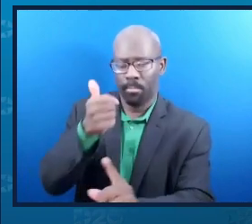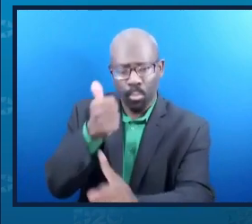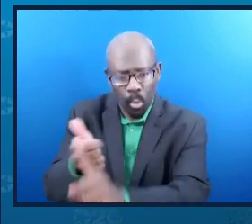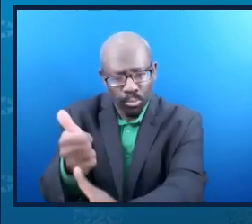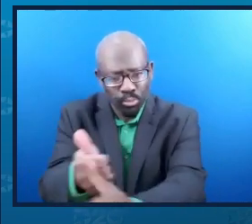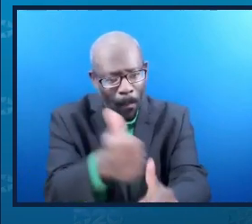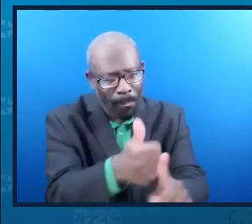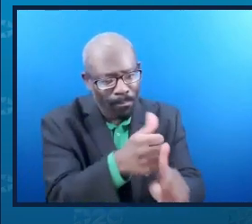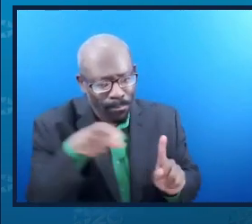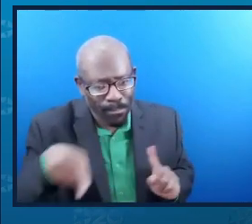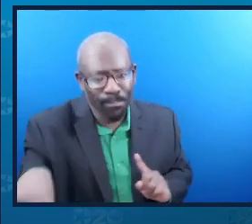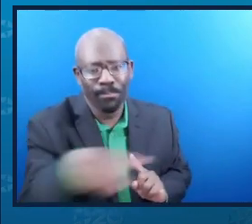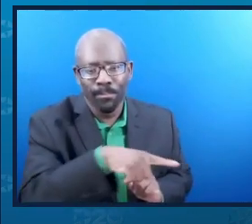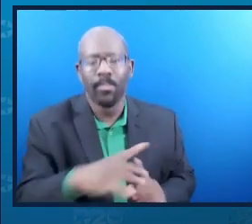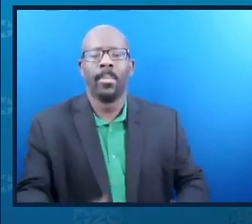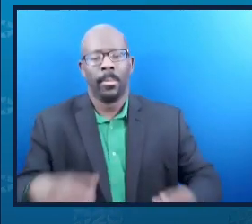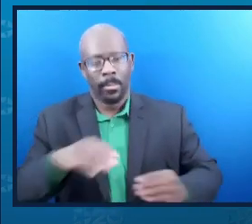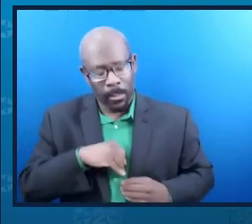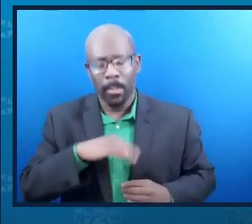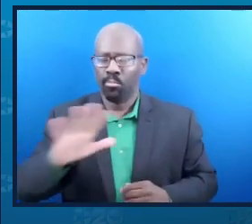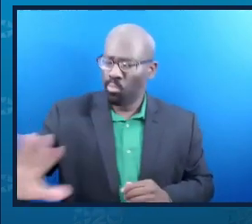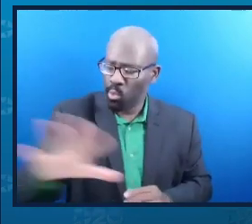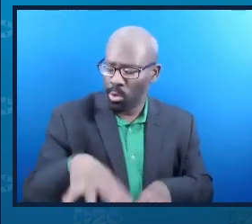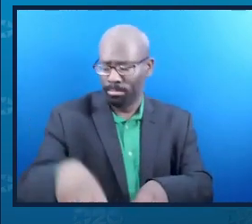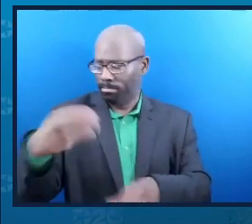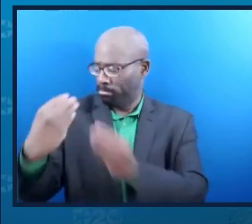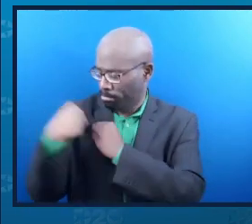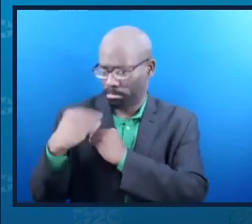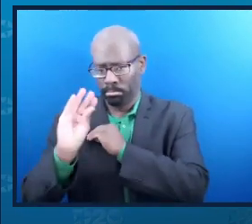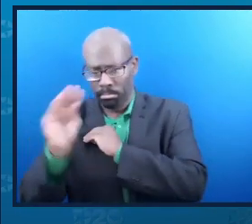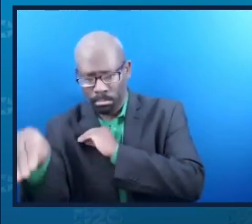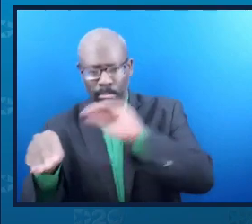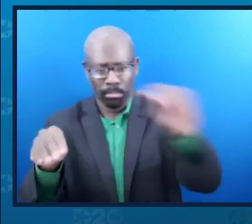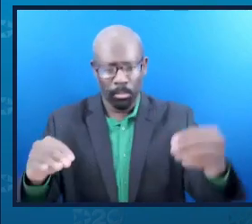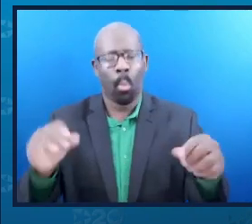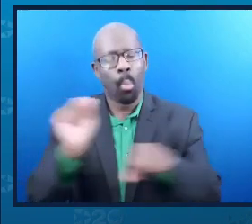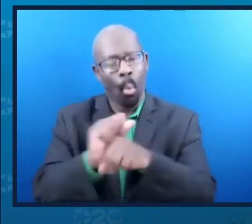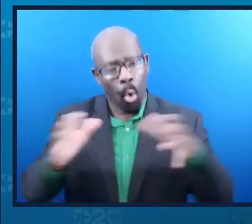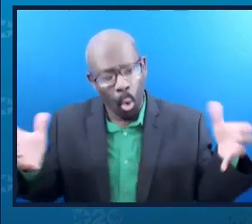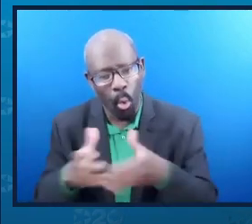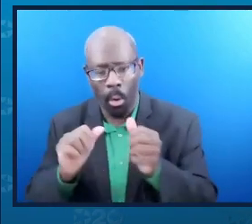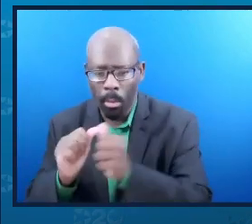EMBRACE YOUR OWN RESPONSIBILITY AS CITIZENS TO MAKE SURE THAT